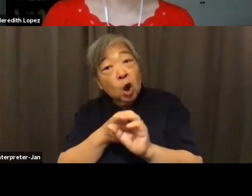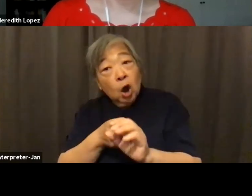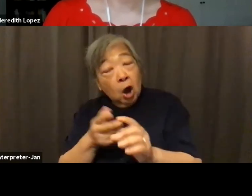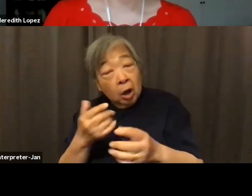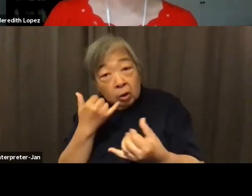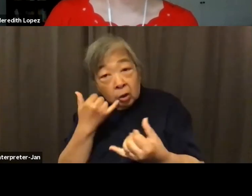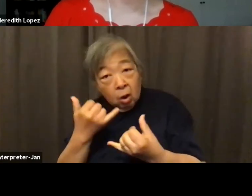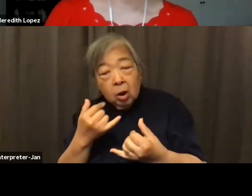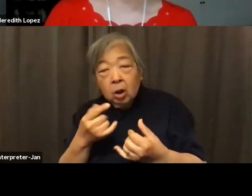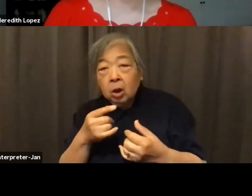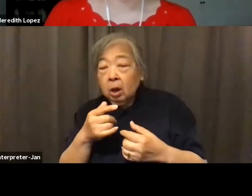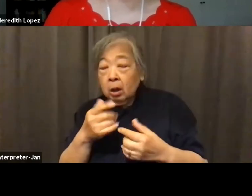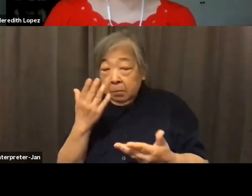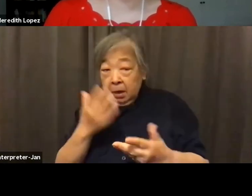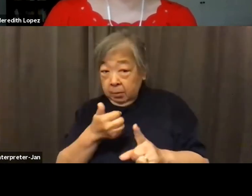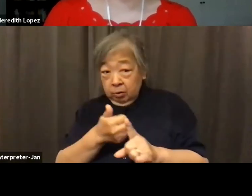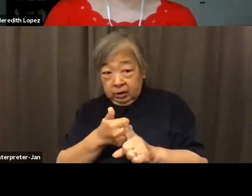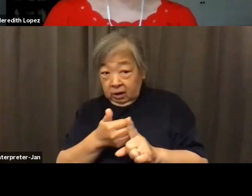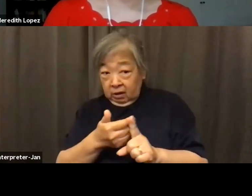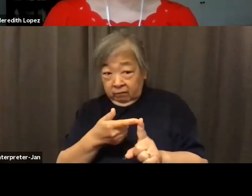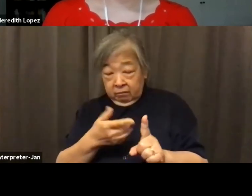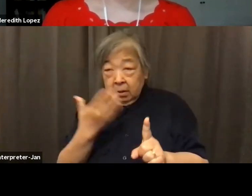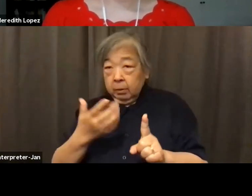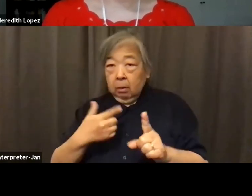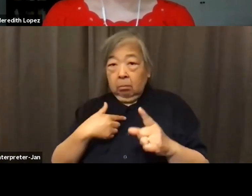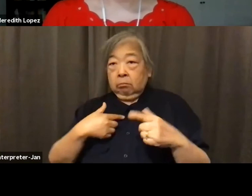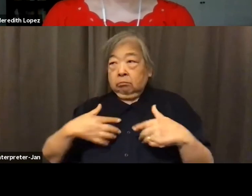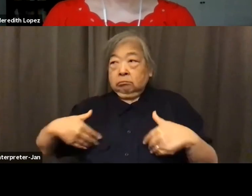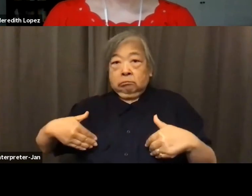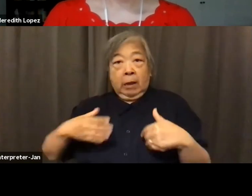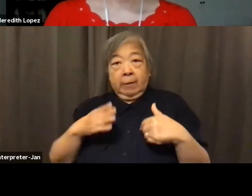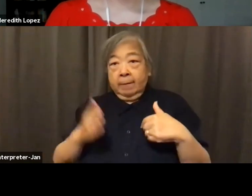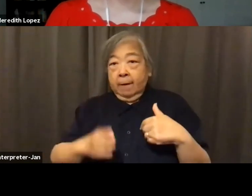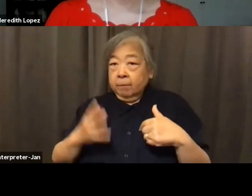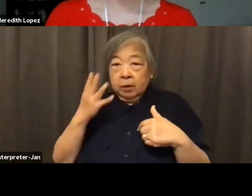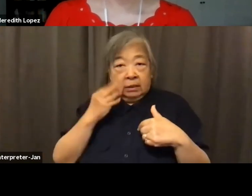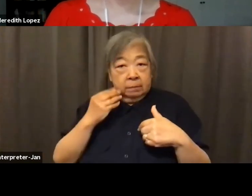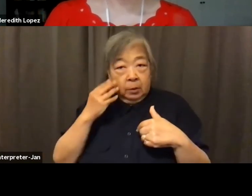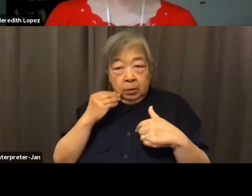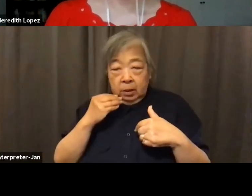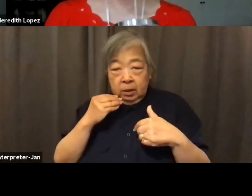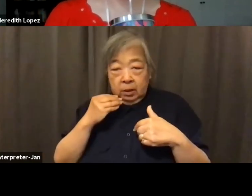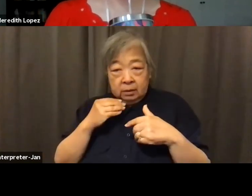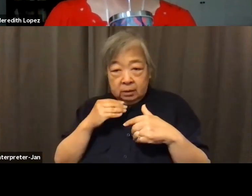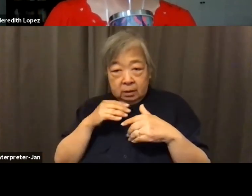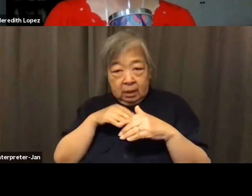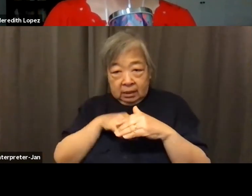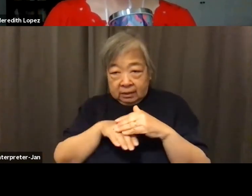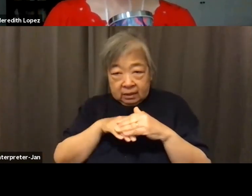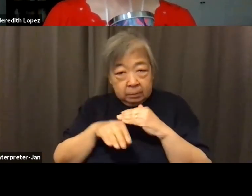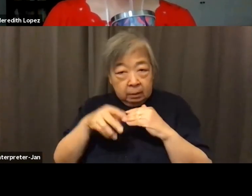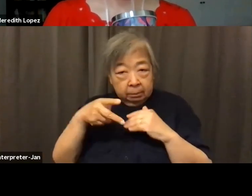Even if you yourself have never experienced an accessible PDF or know what that means